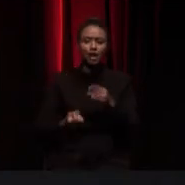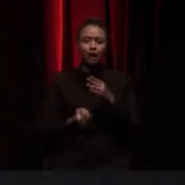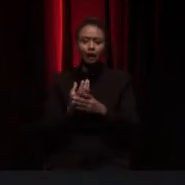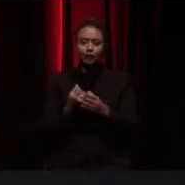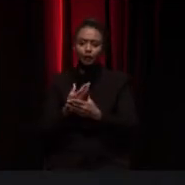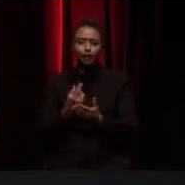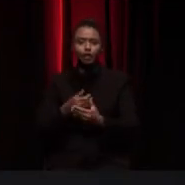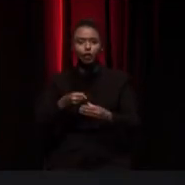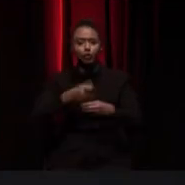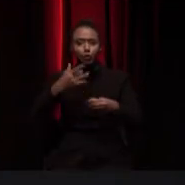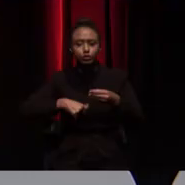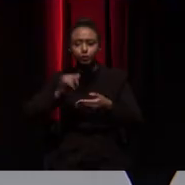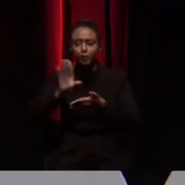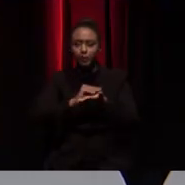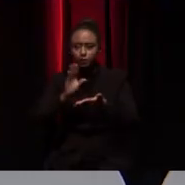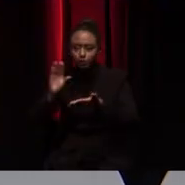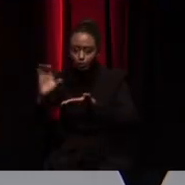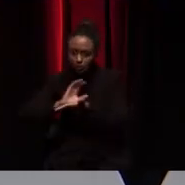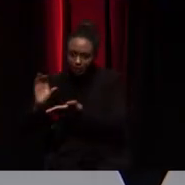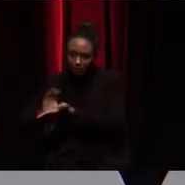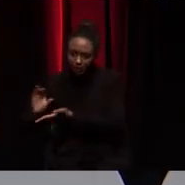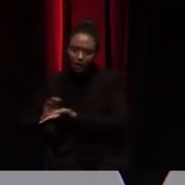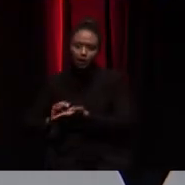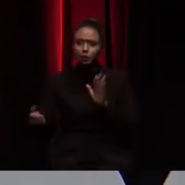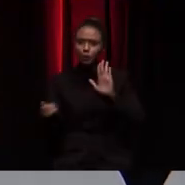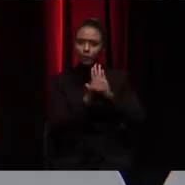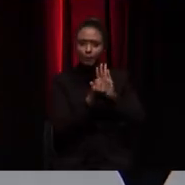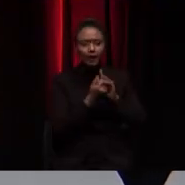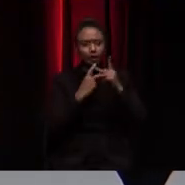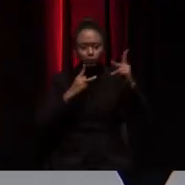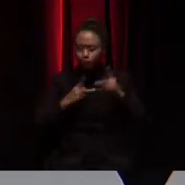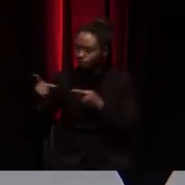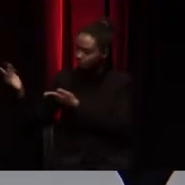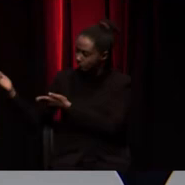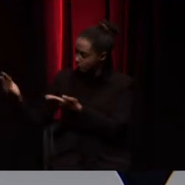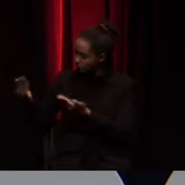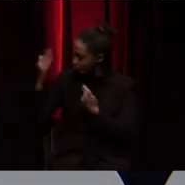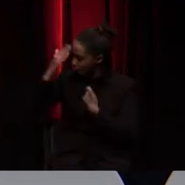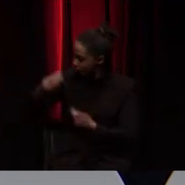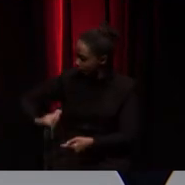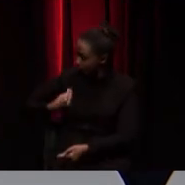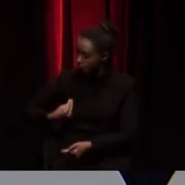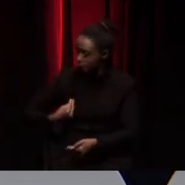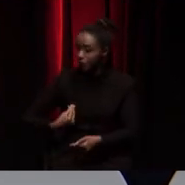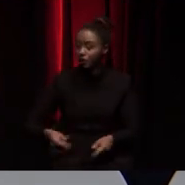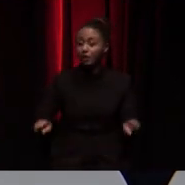for brands and advertising. Welcome, Cleusa. Thank you. And, finally, Felipe Gil,